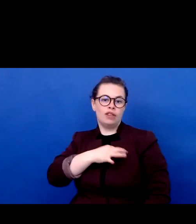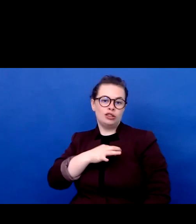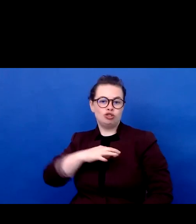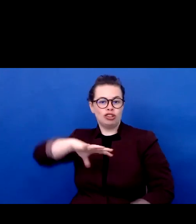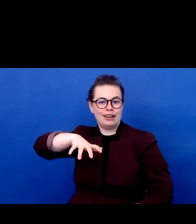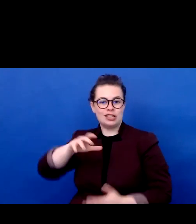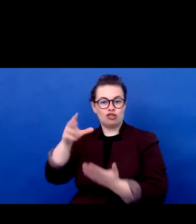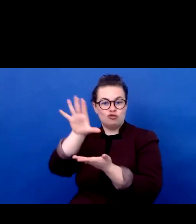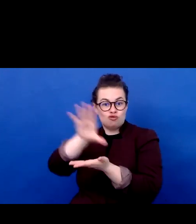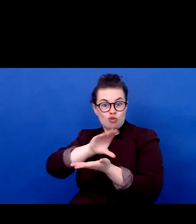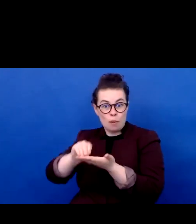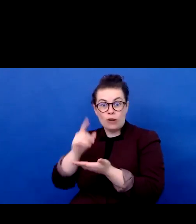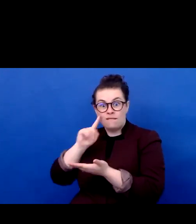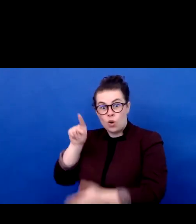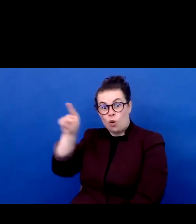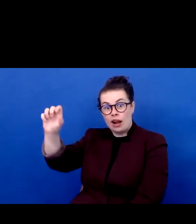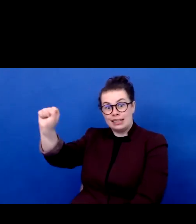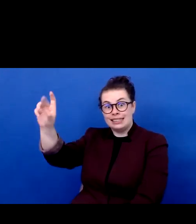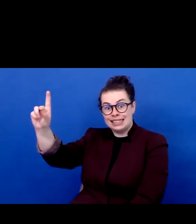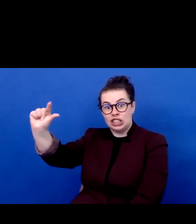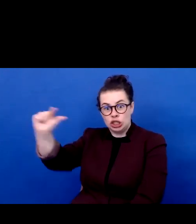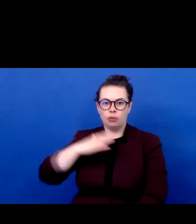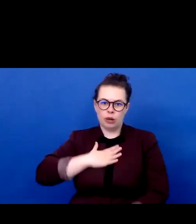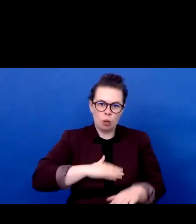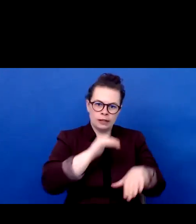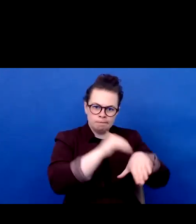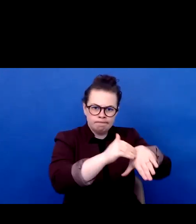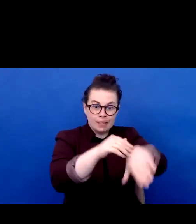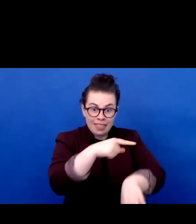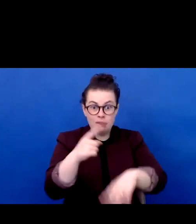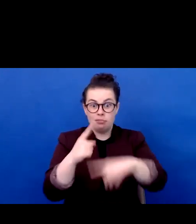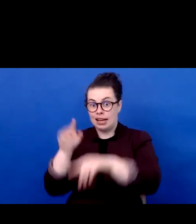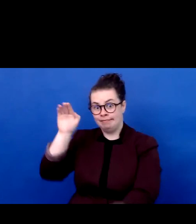outlook as new voluntary reviews thank you very much and we look forward to seeing you